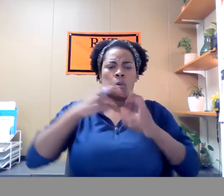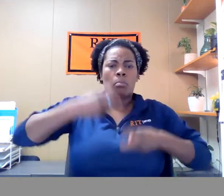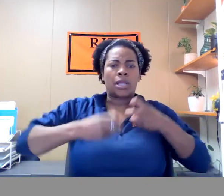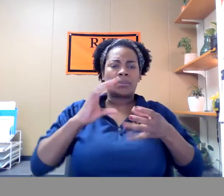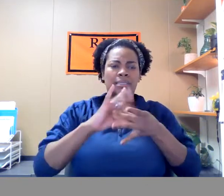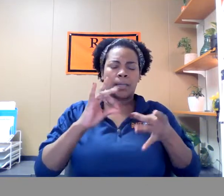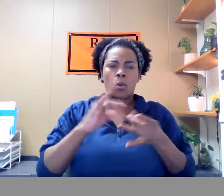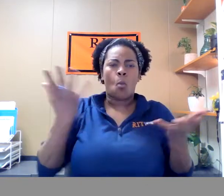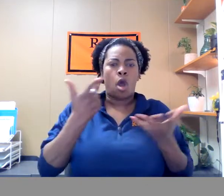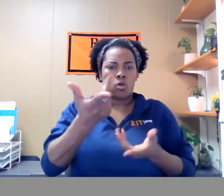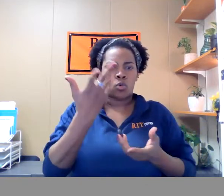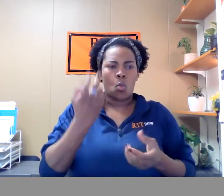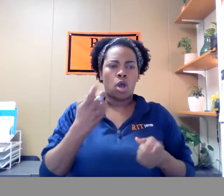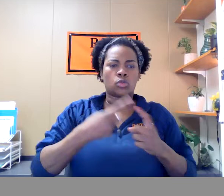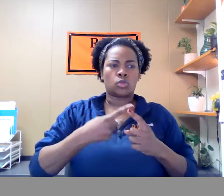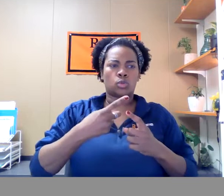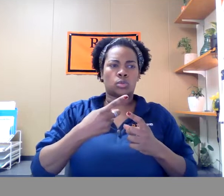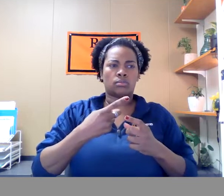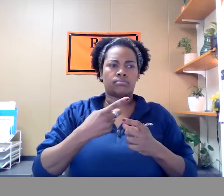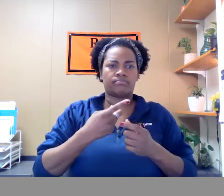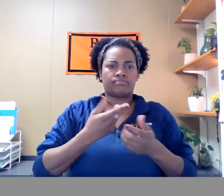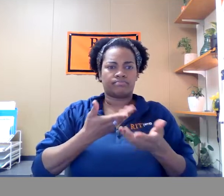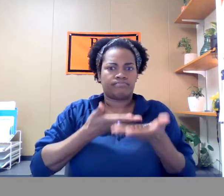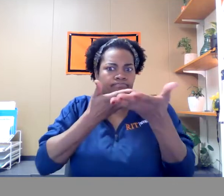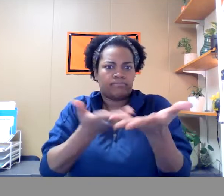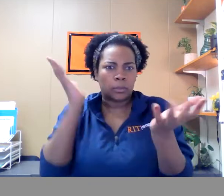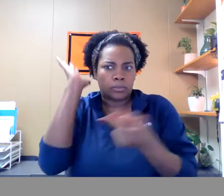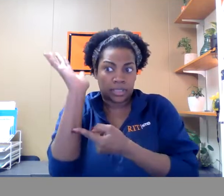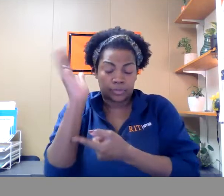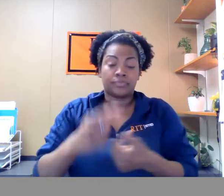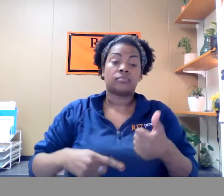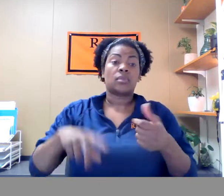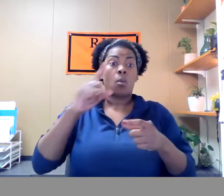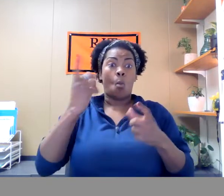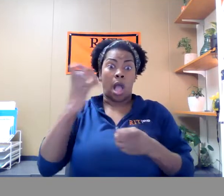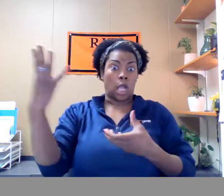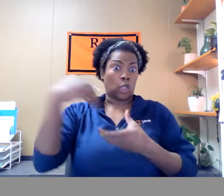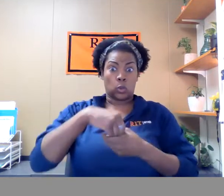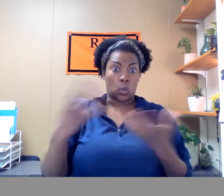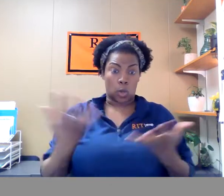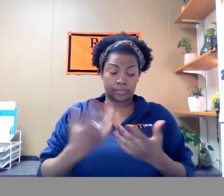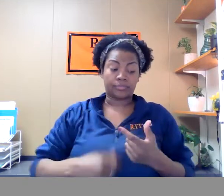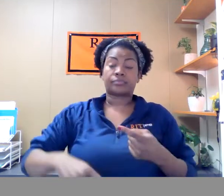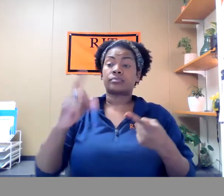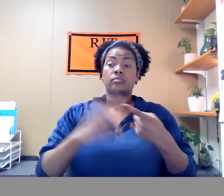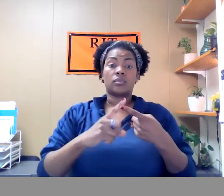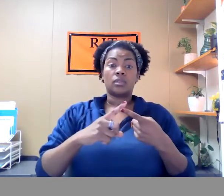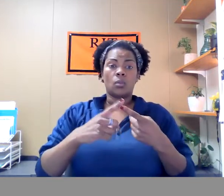We're going to expect you to emphasize a problem statement. What is it that you are bringing forward to the table on your presentation?